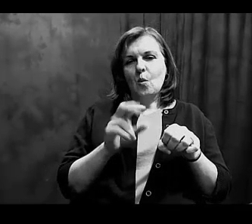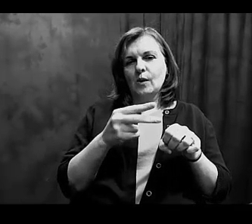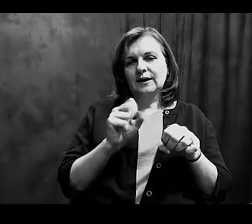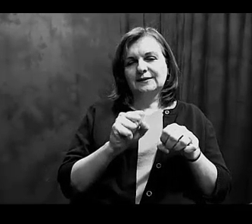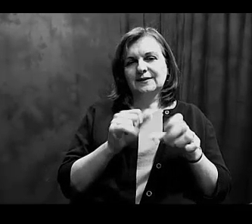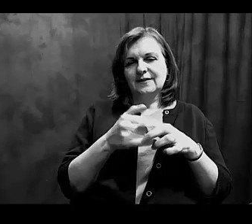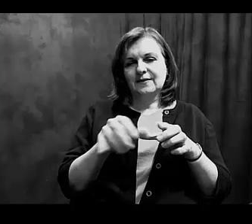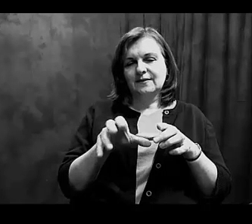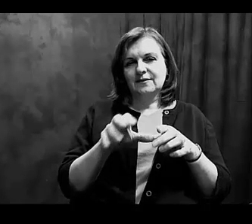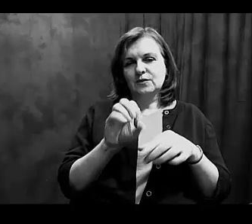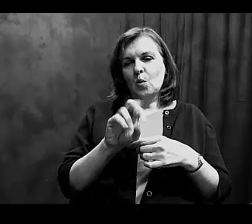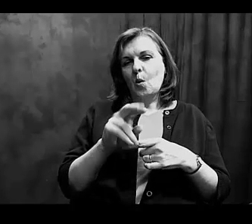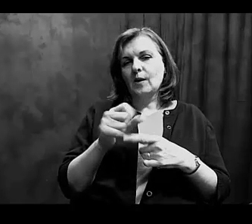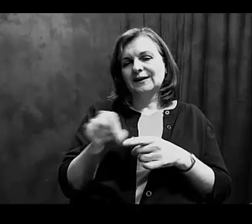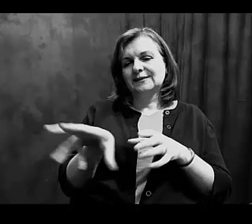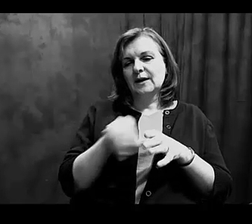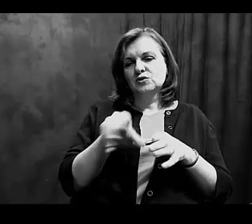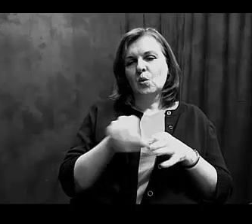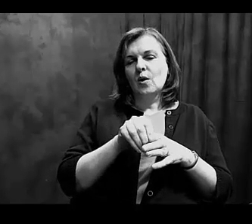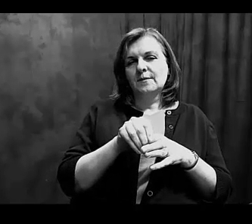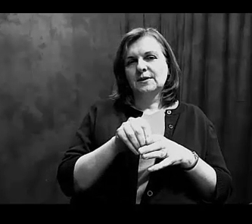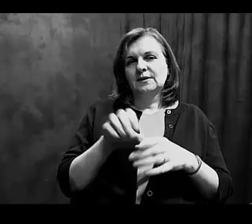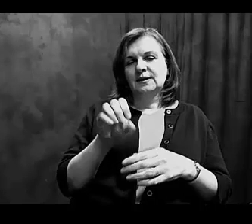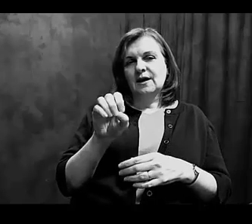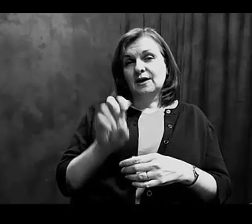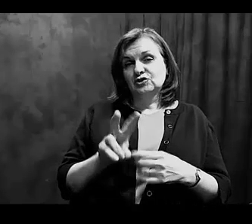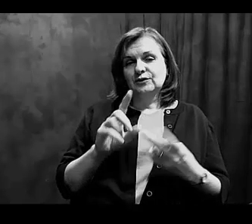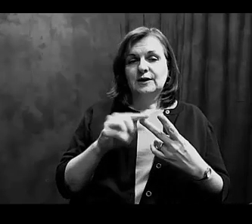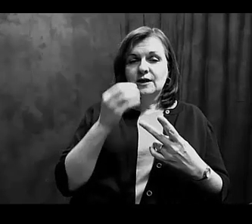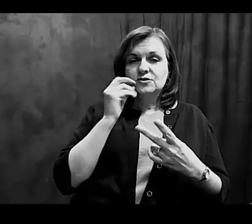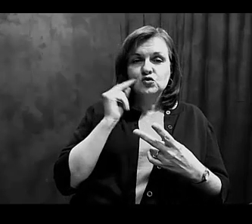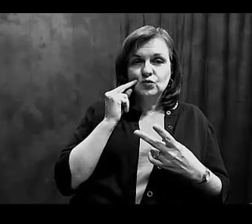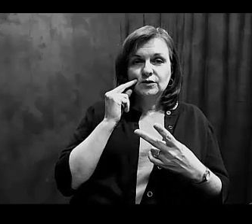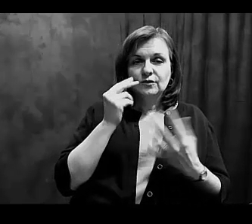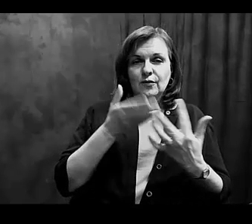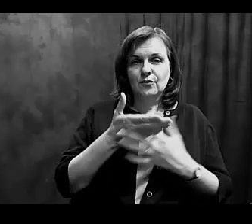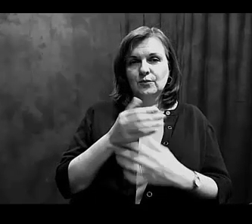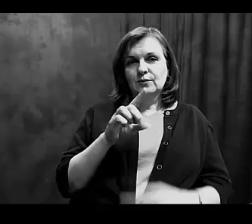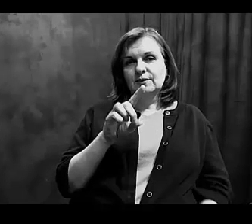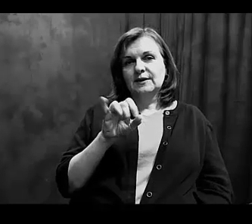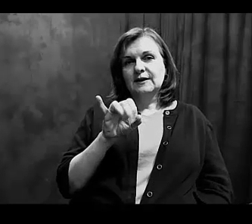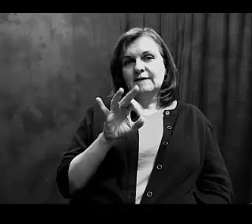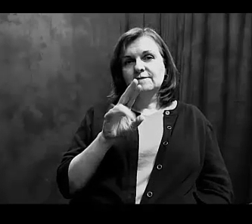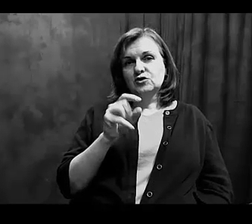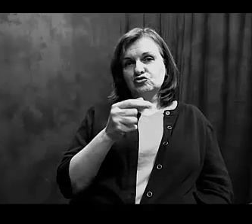they pick up the oxygen and nutrients that they need simply by diffusion